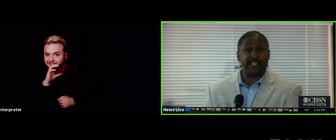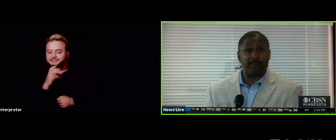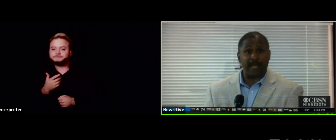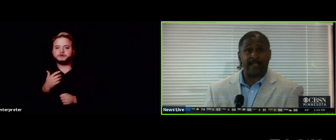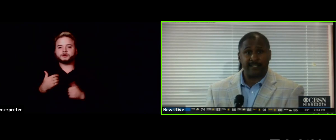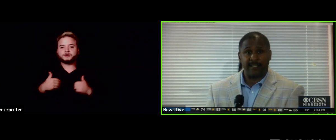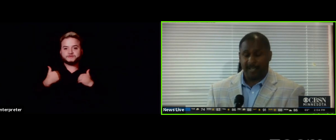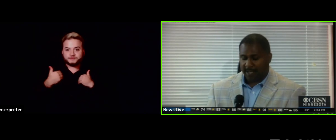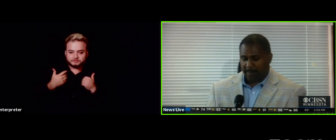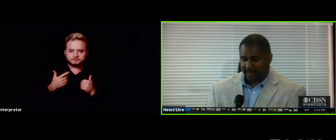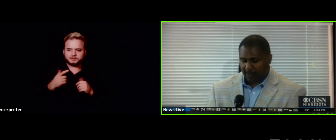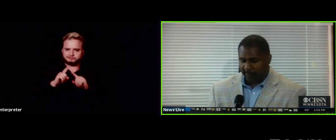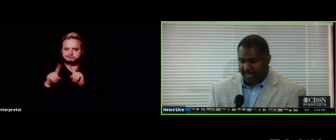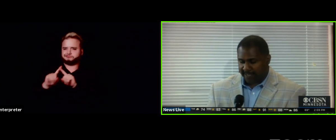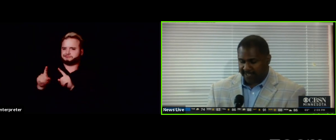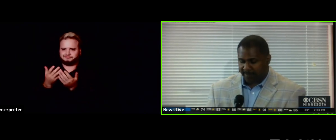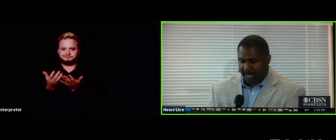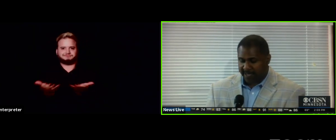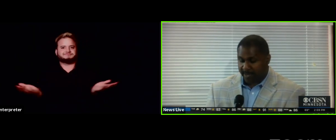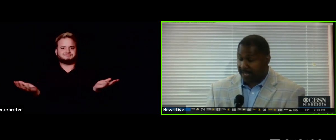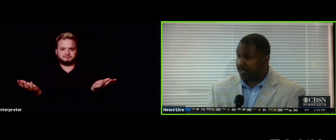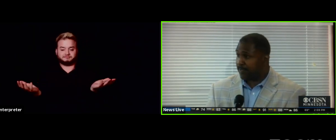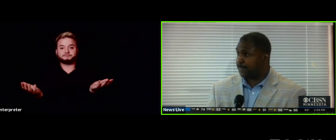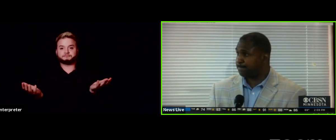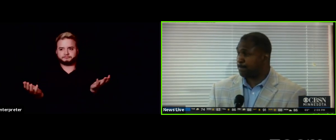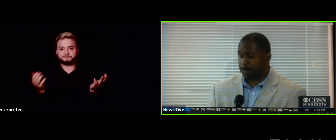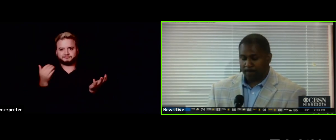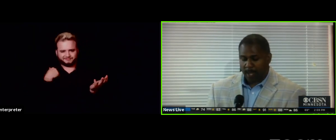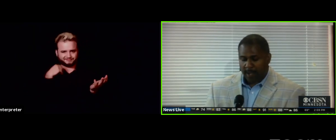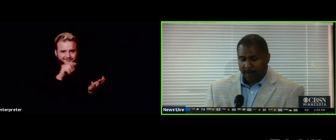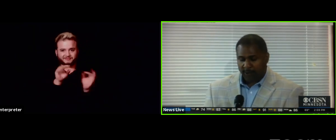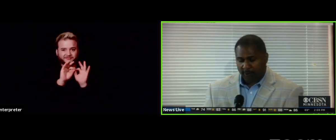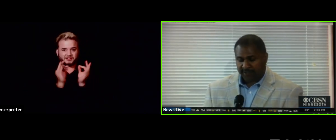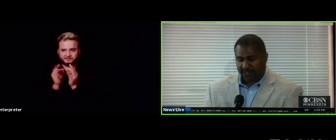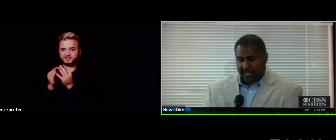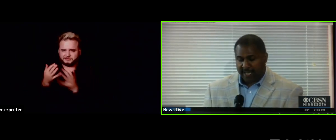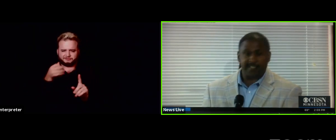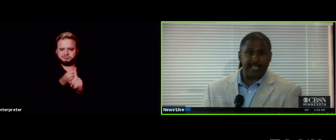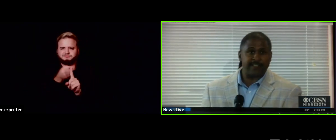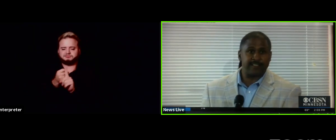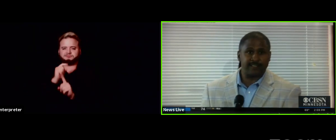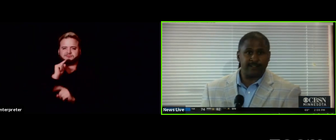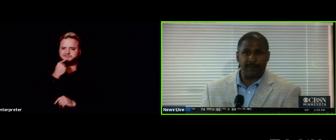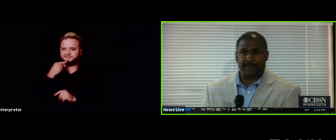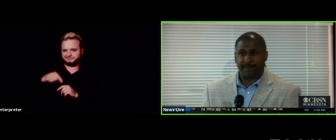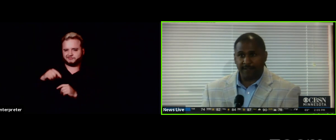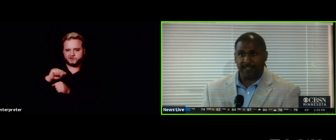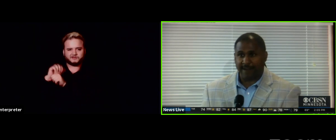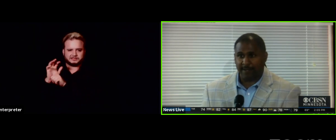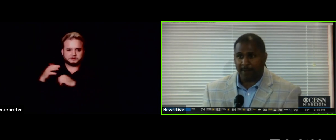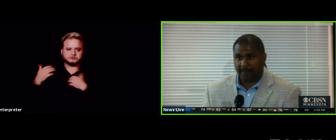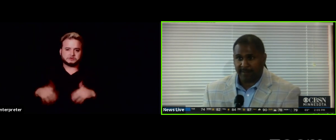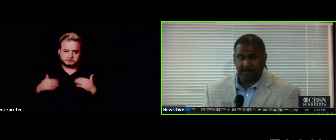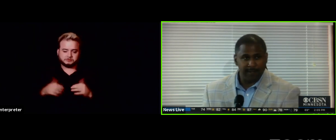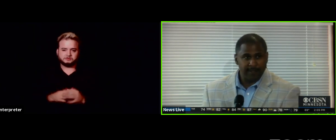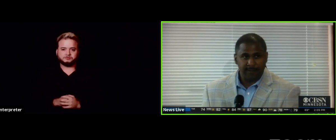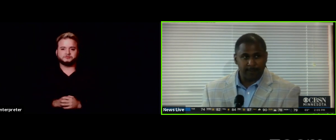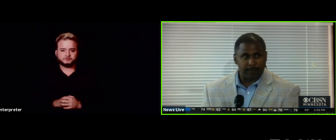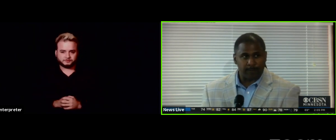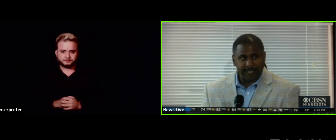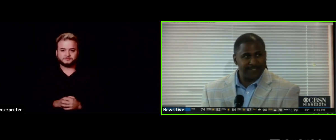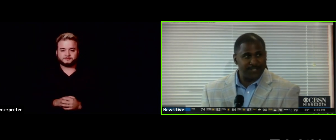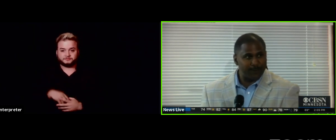impacted by the COVID-19 pandemic across the United States. On the 1st of every month,